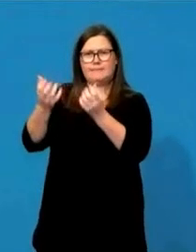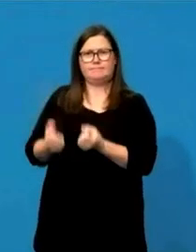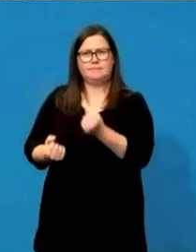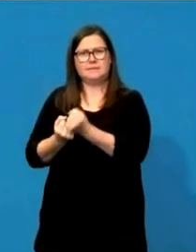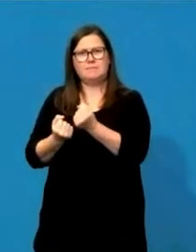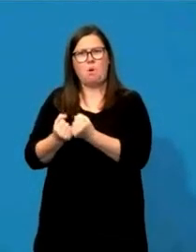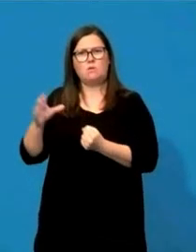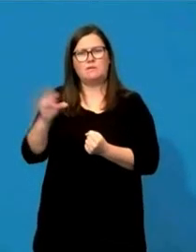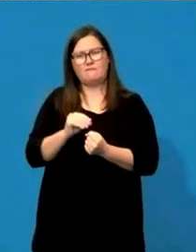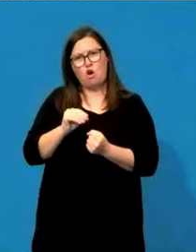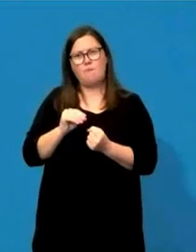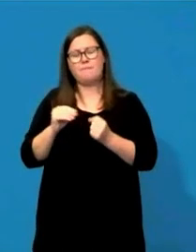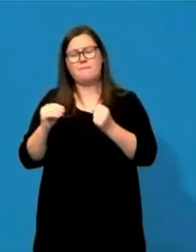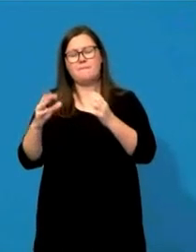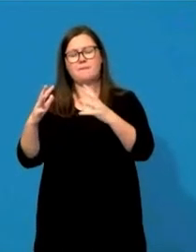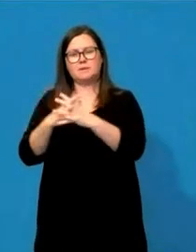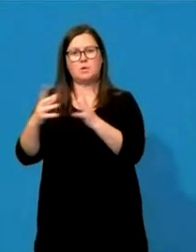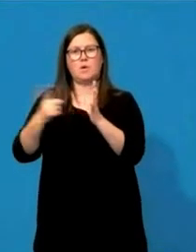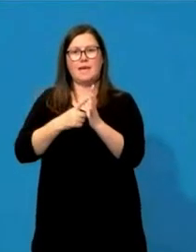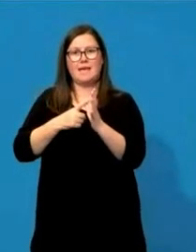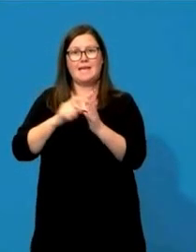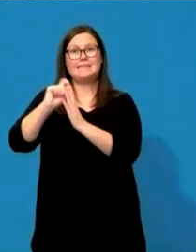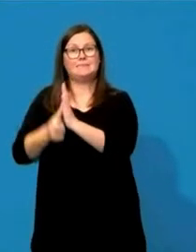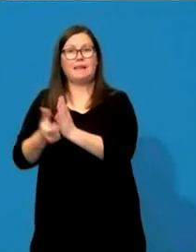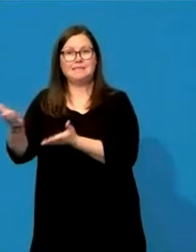Can you share with the Commissioners what it was like in terms of supports back then?